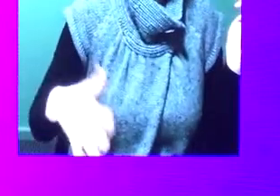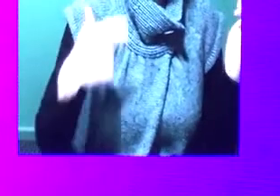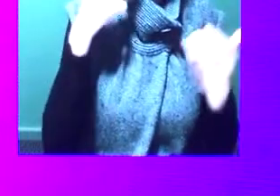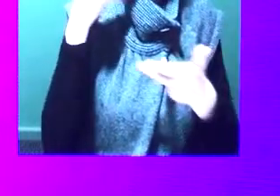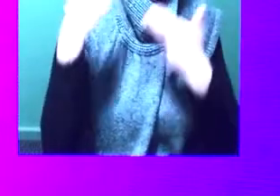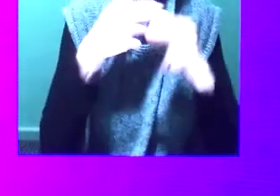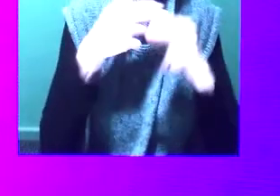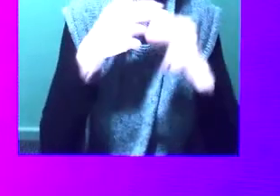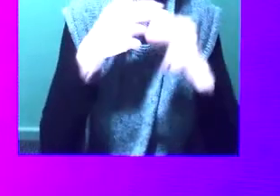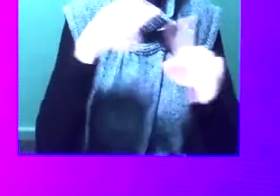Yeah, absolutely.